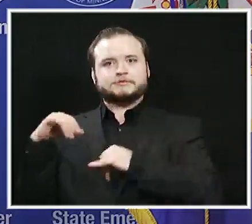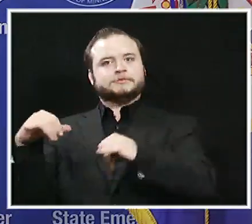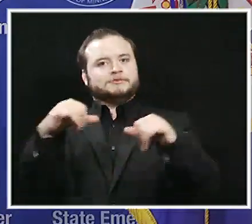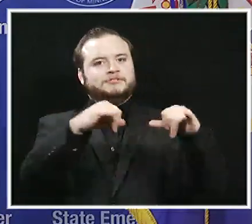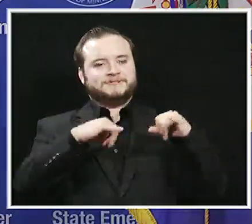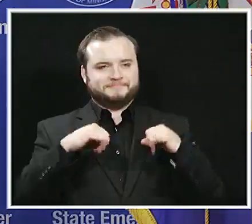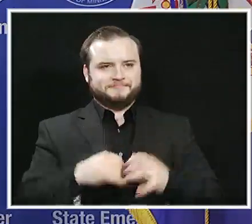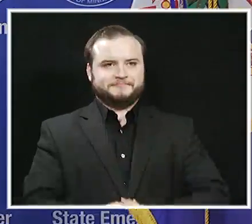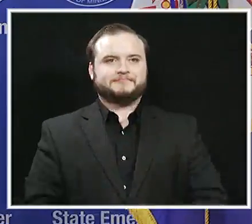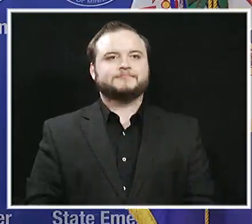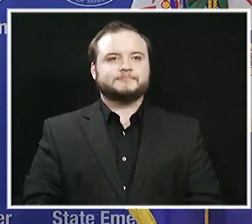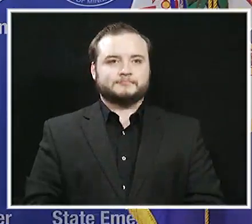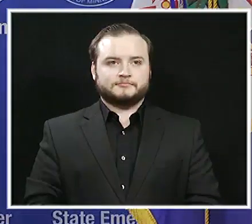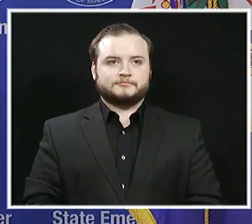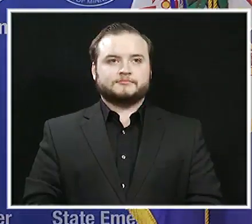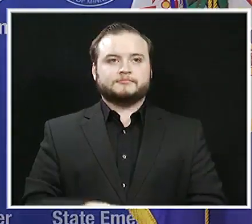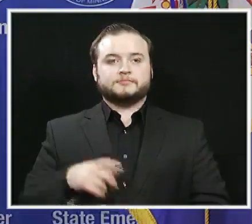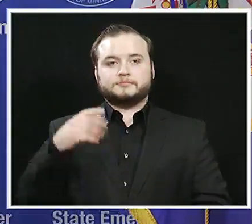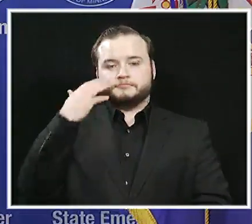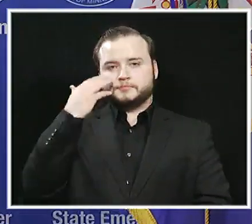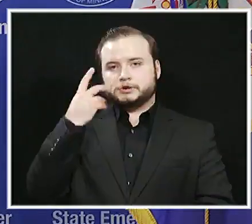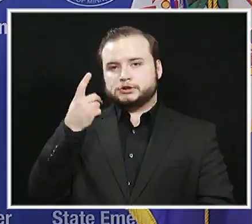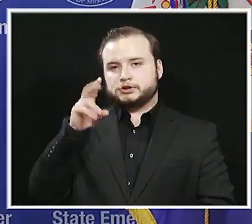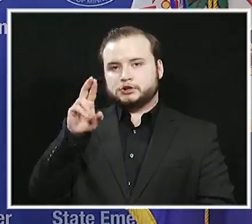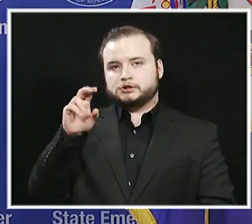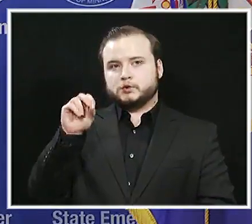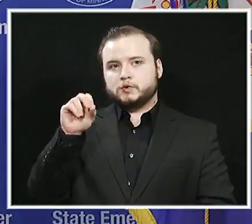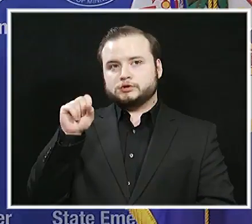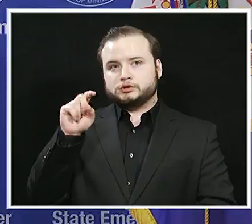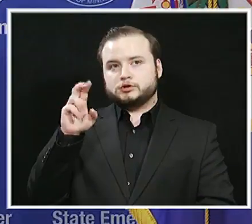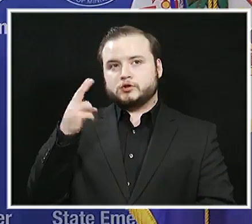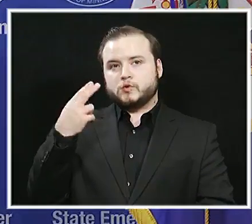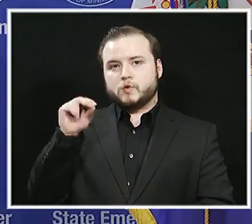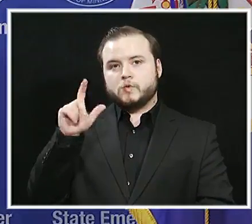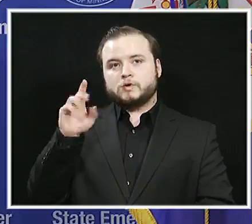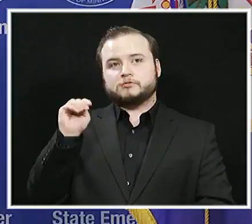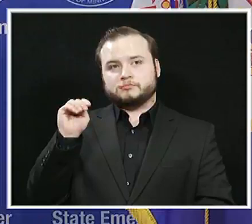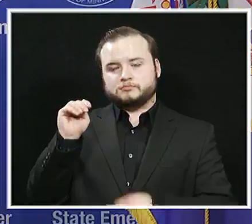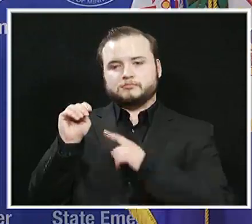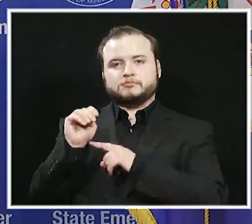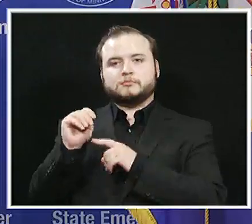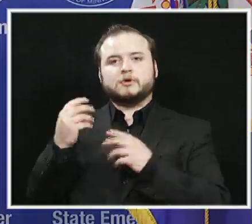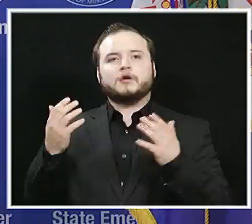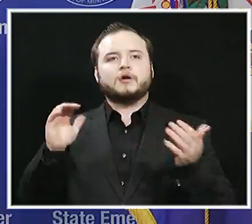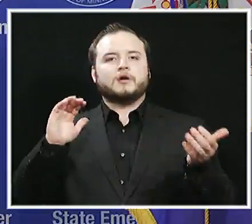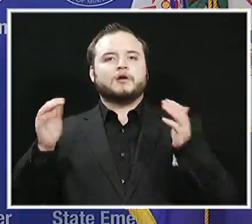we really are getting it. It shows that commitment. This is like digging down, and I